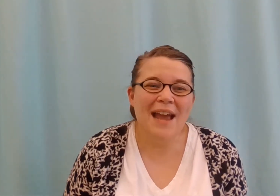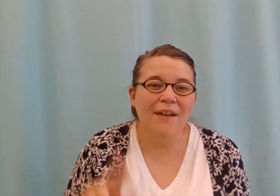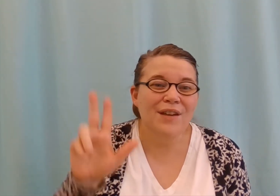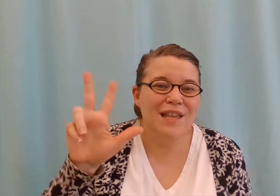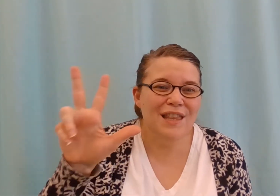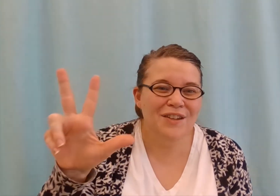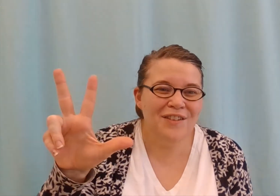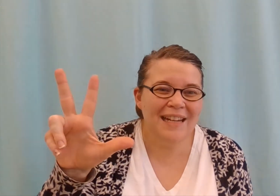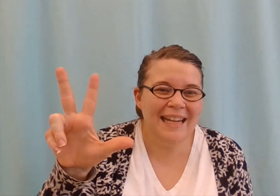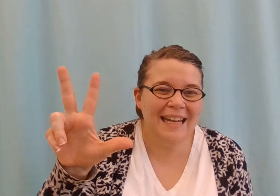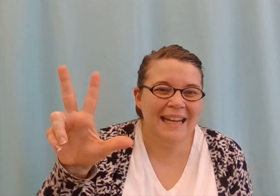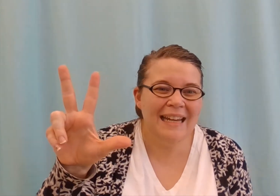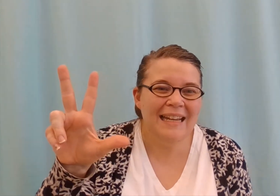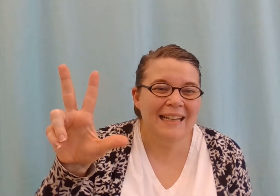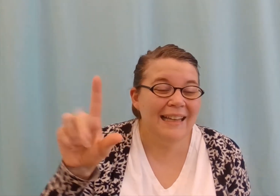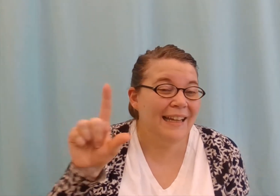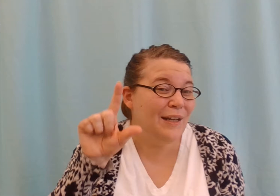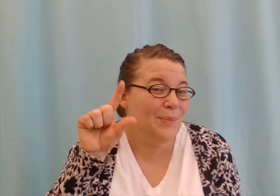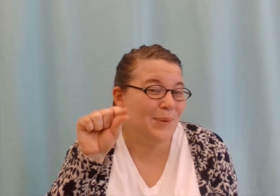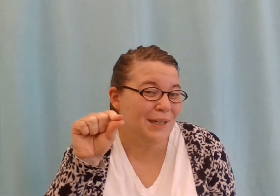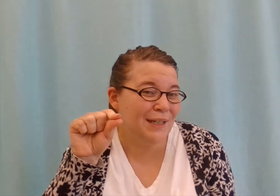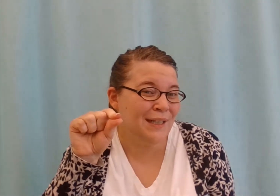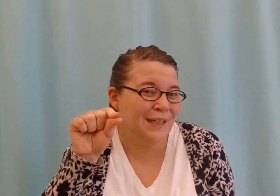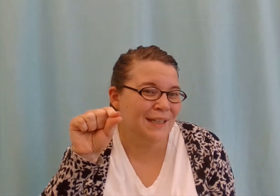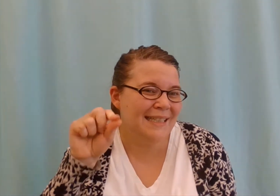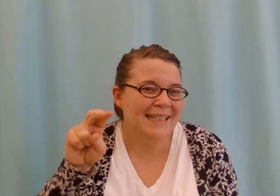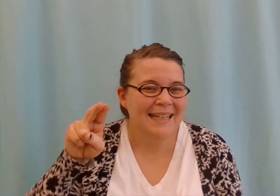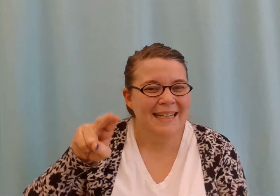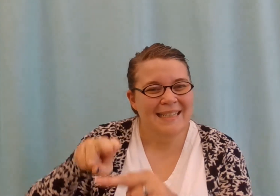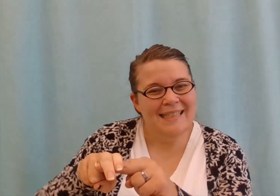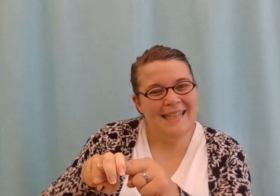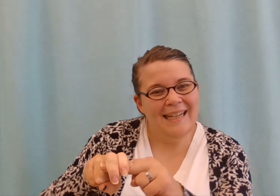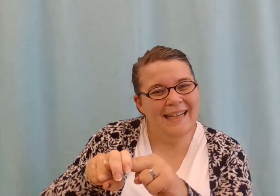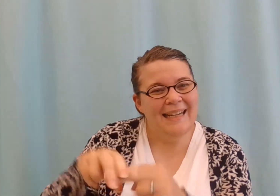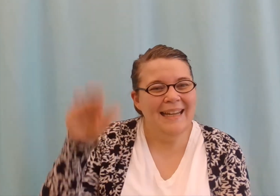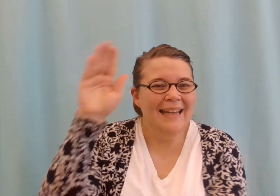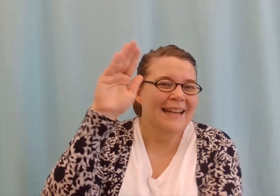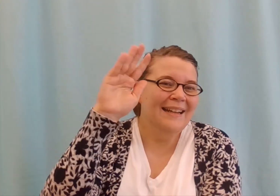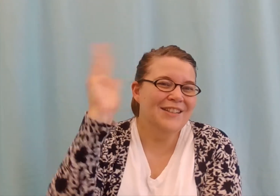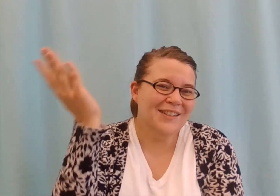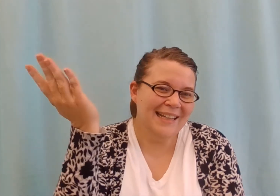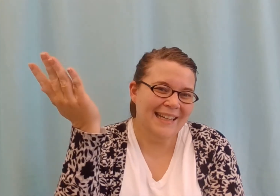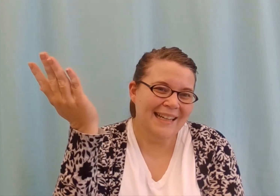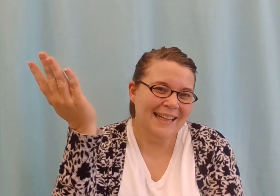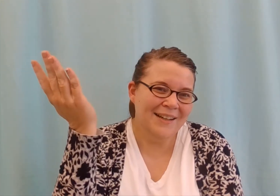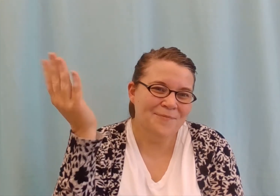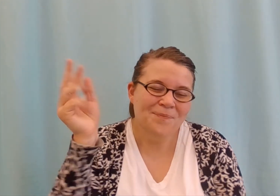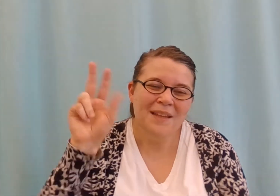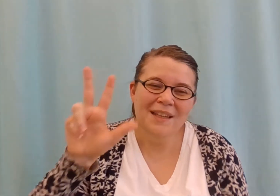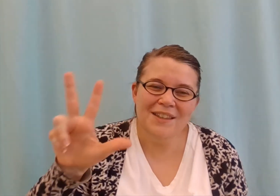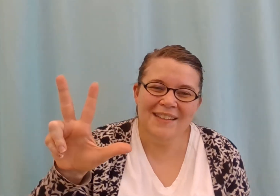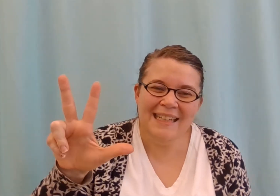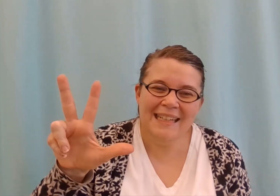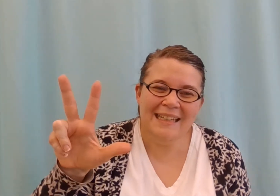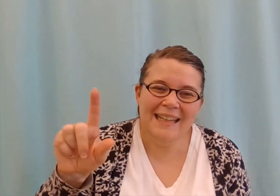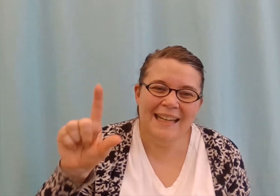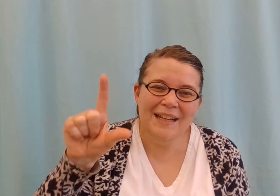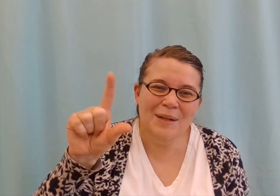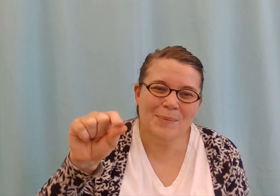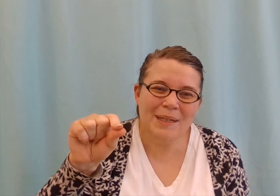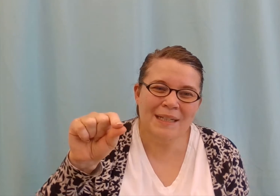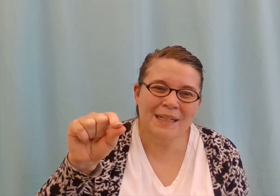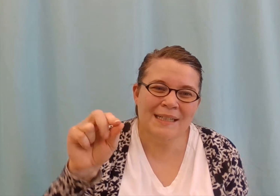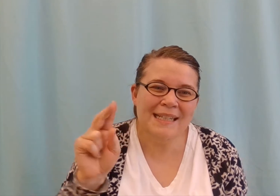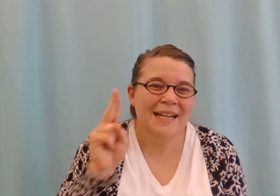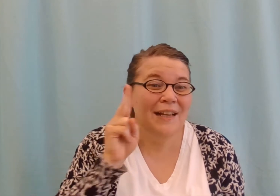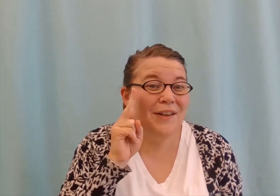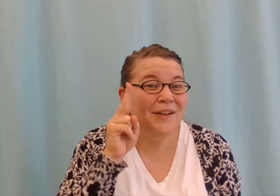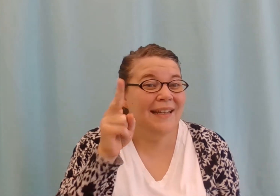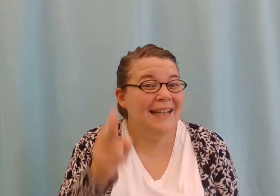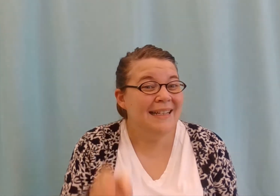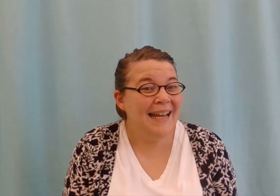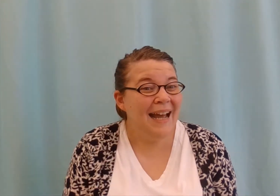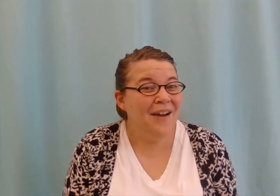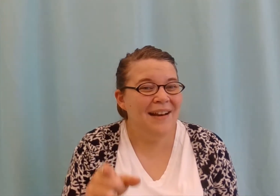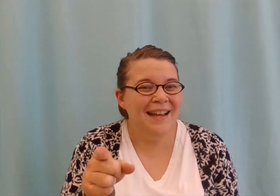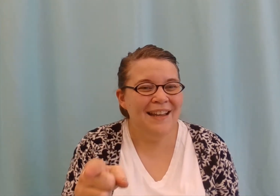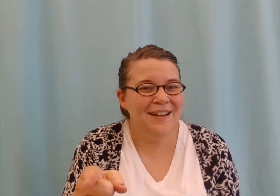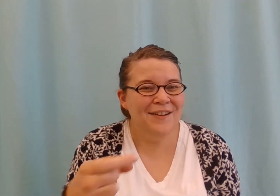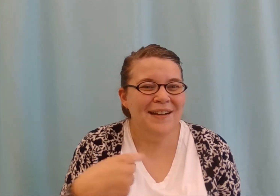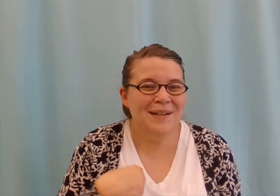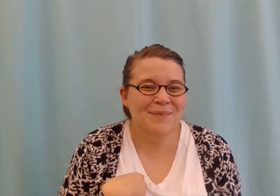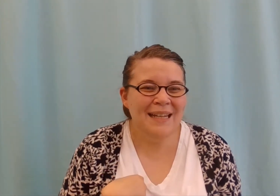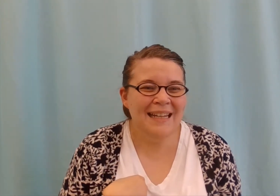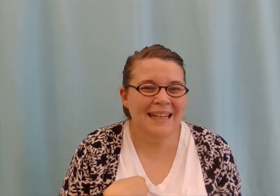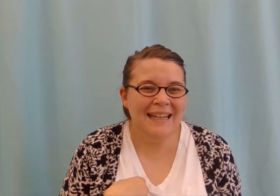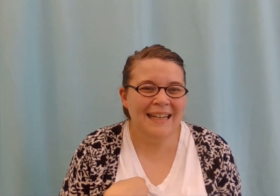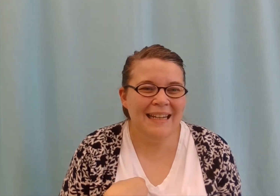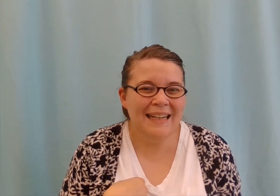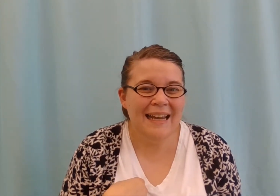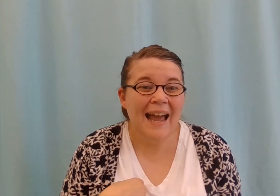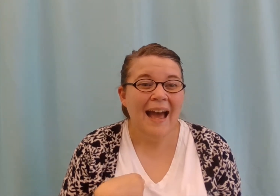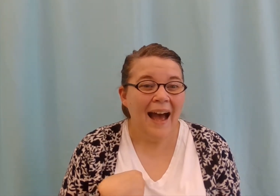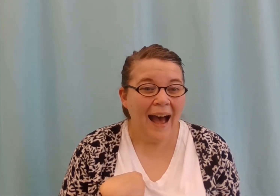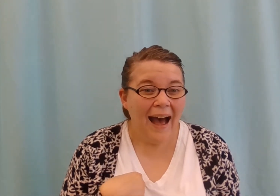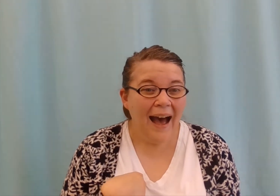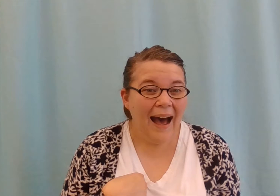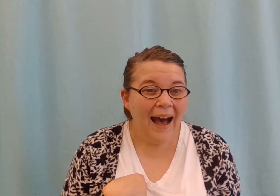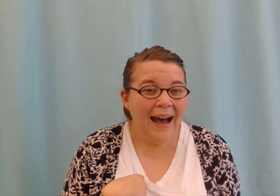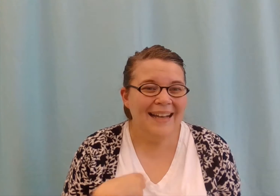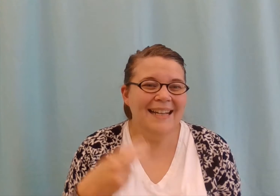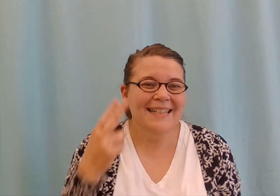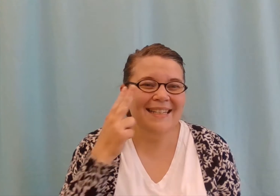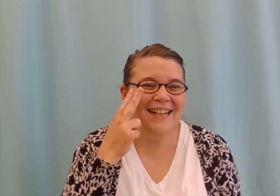have three little birds sitting in a tree. Three little birds looking down at you and me. I saw